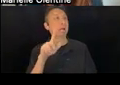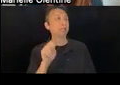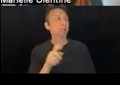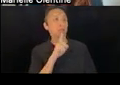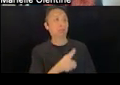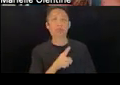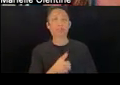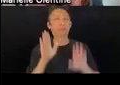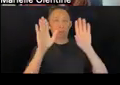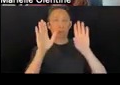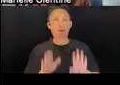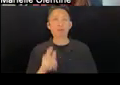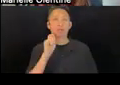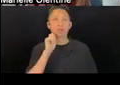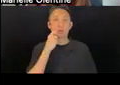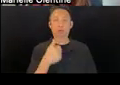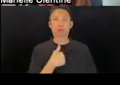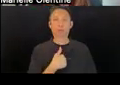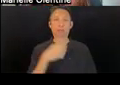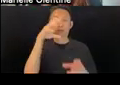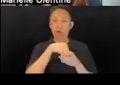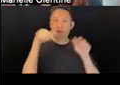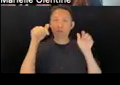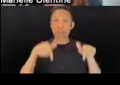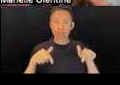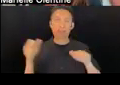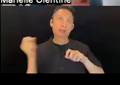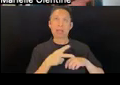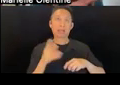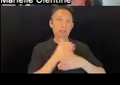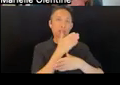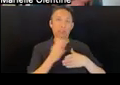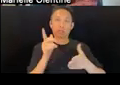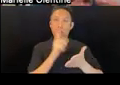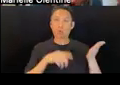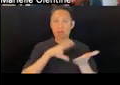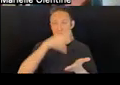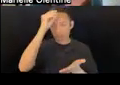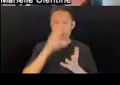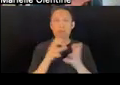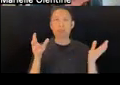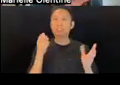creative documentaries; went to dozens of film festivals all around the world. They have exciting